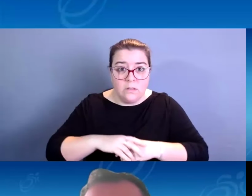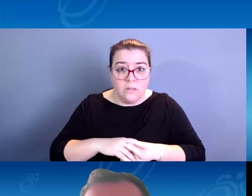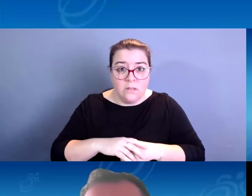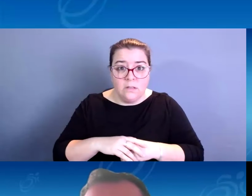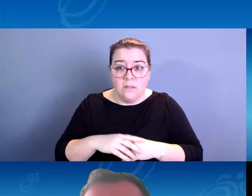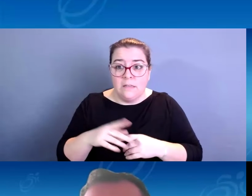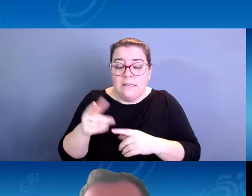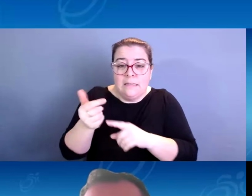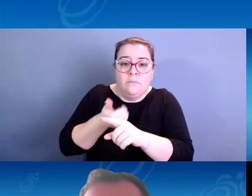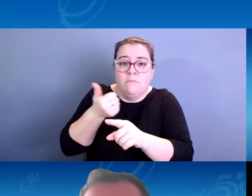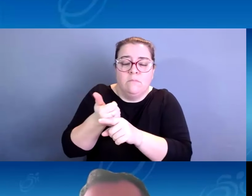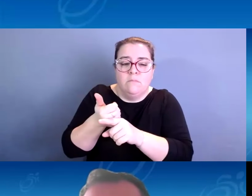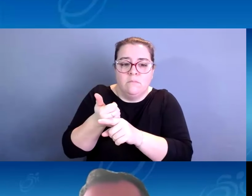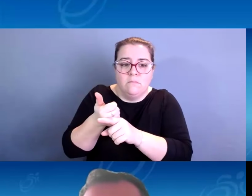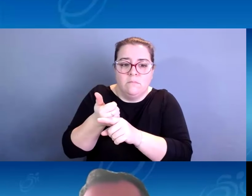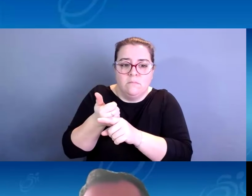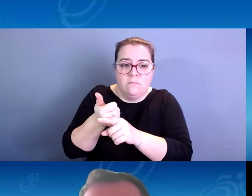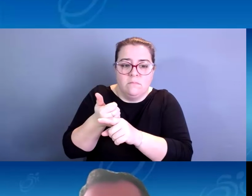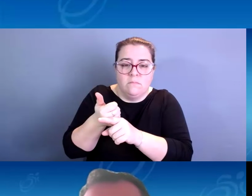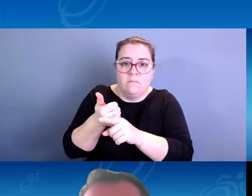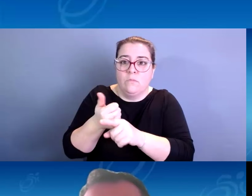through the everyday life challenges that can come from it,